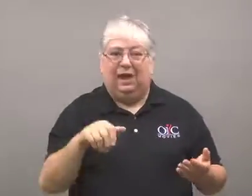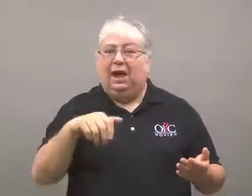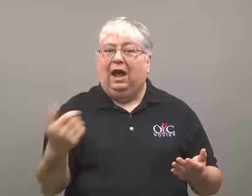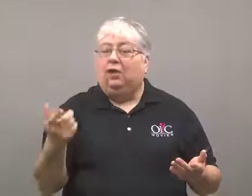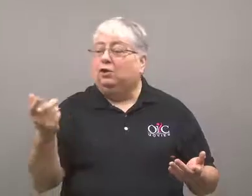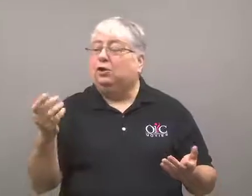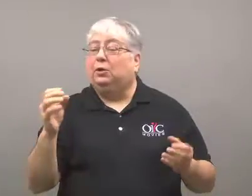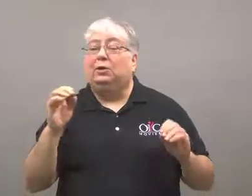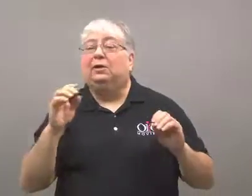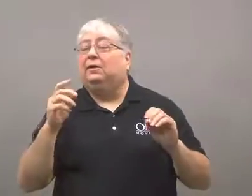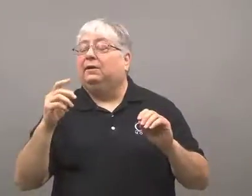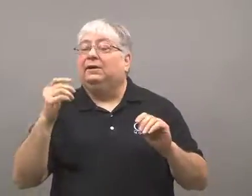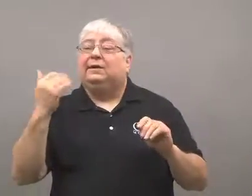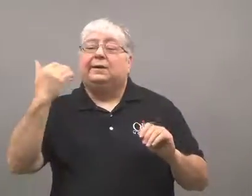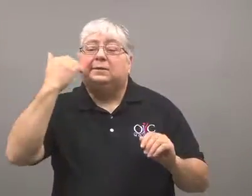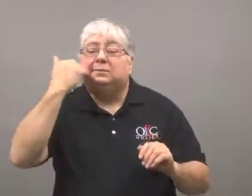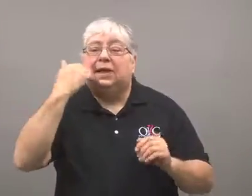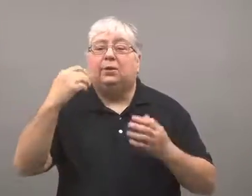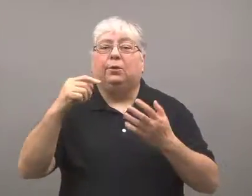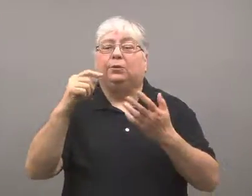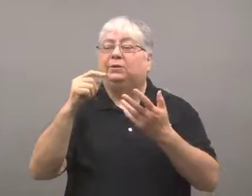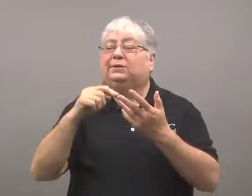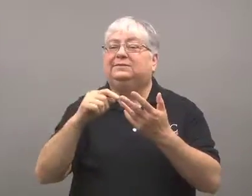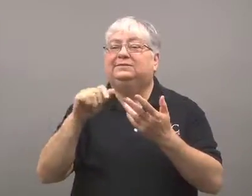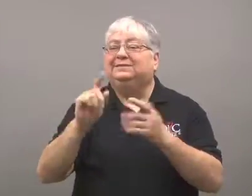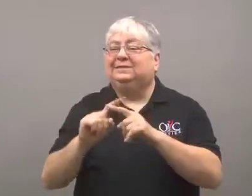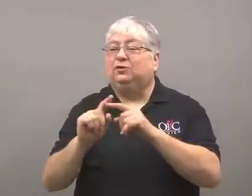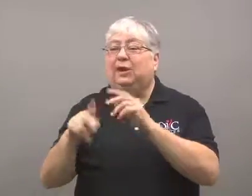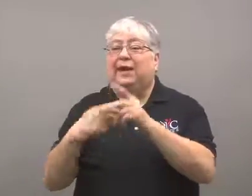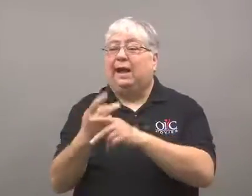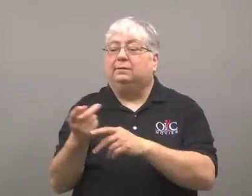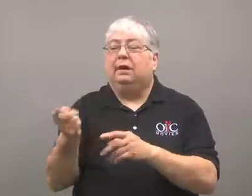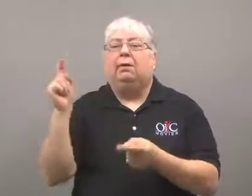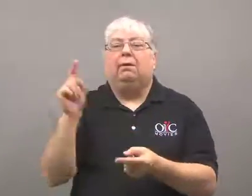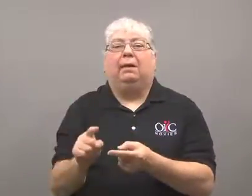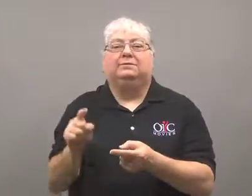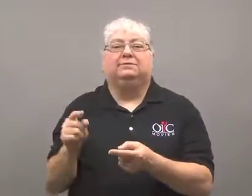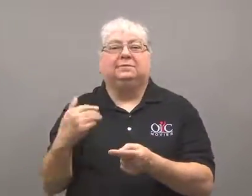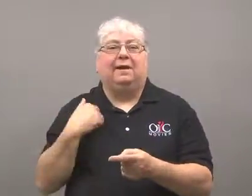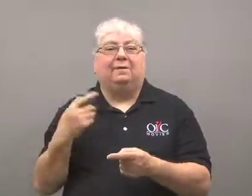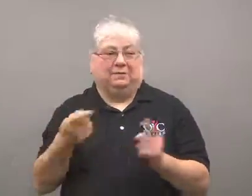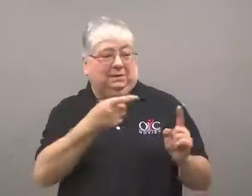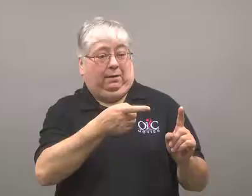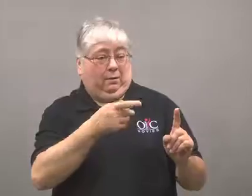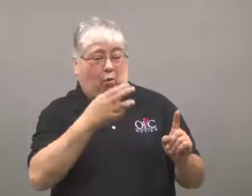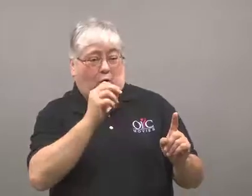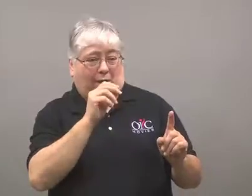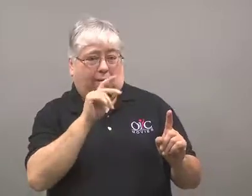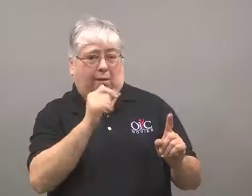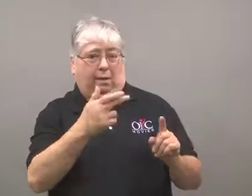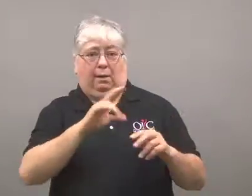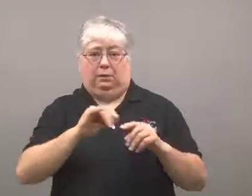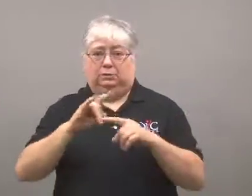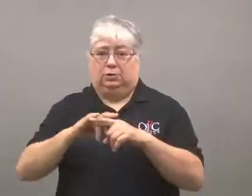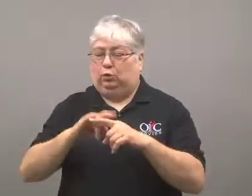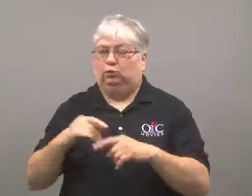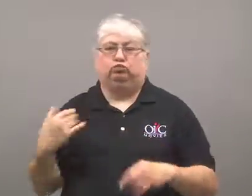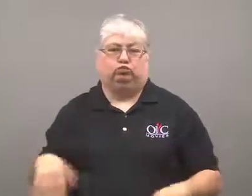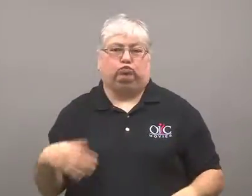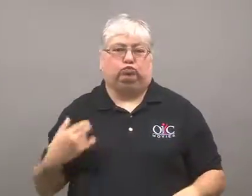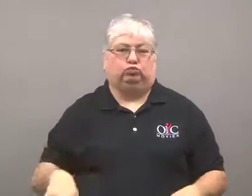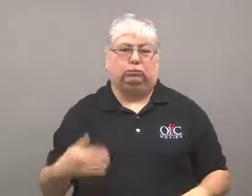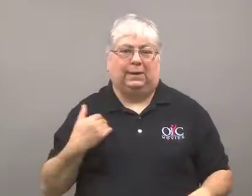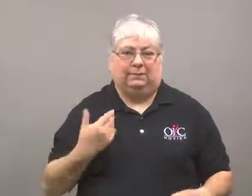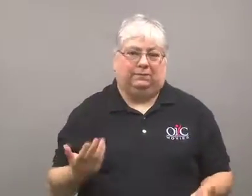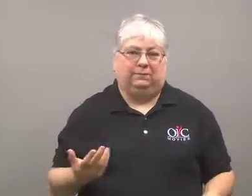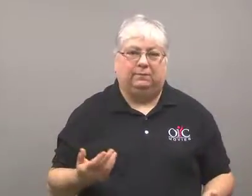Smokeless tobacco has less than cigarettes and hookahs, which have far more.